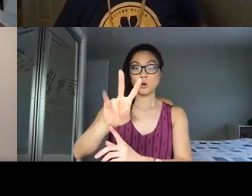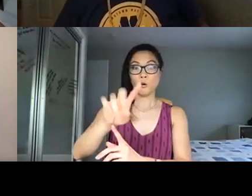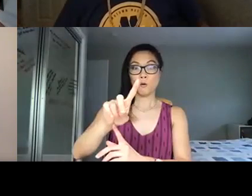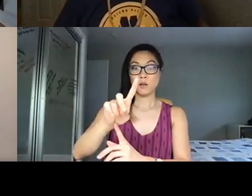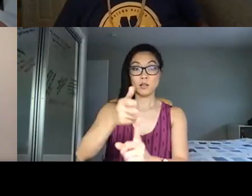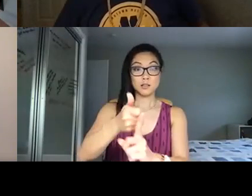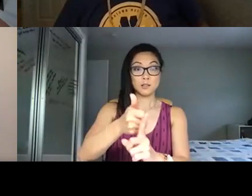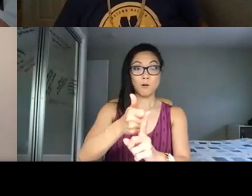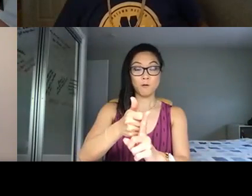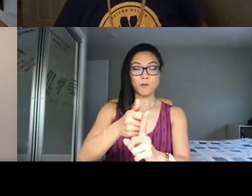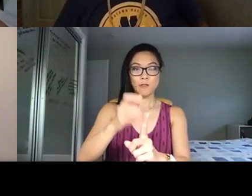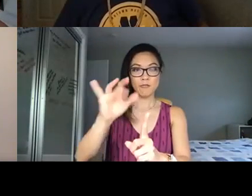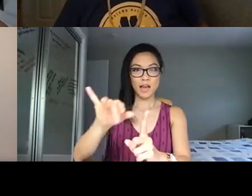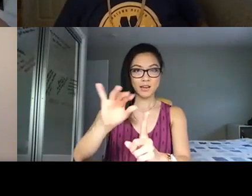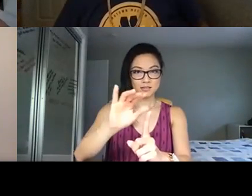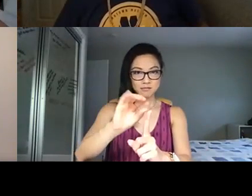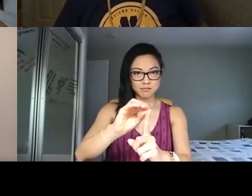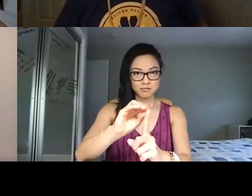the world of what's not working.